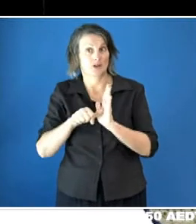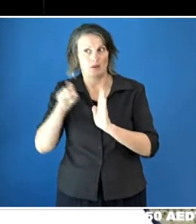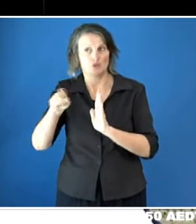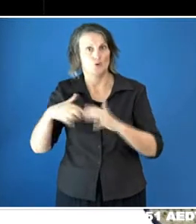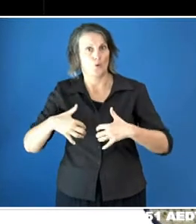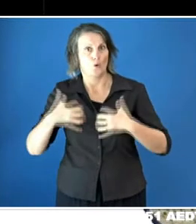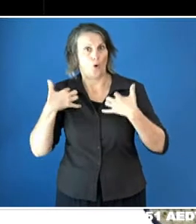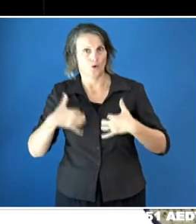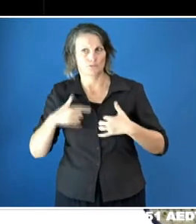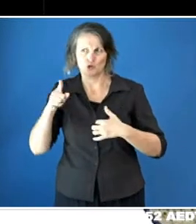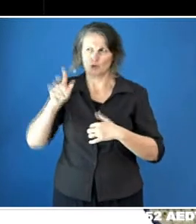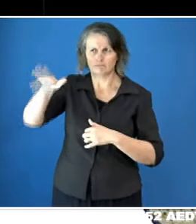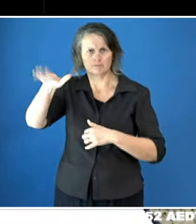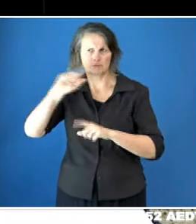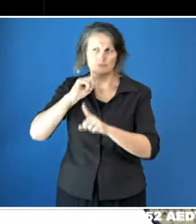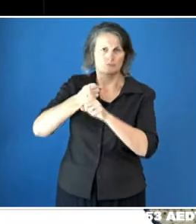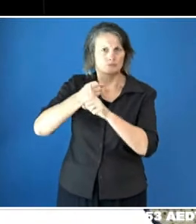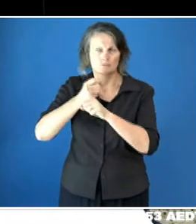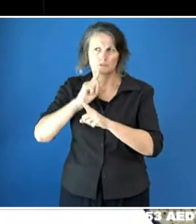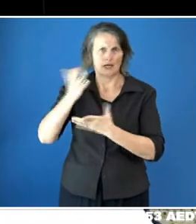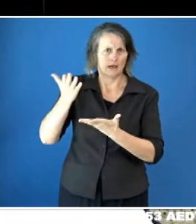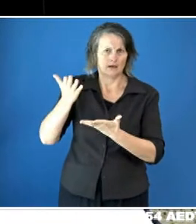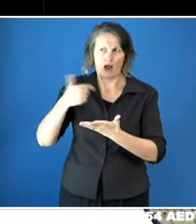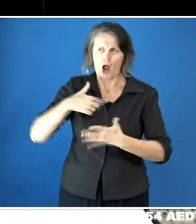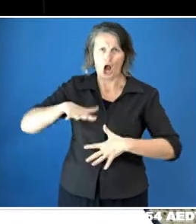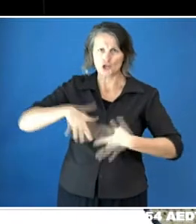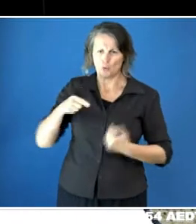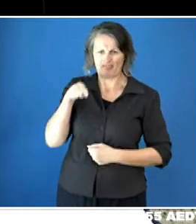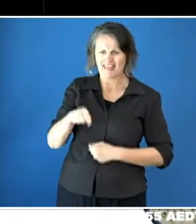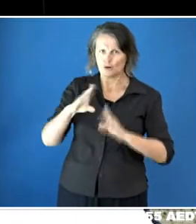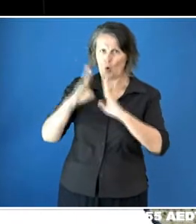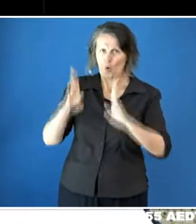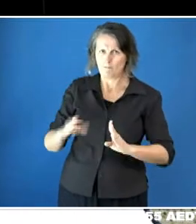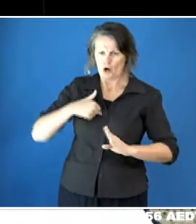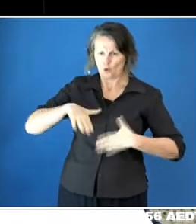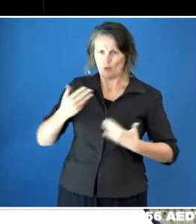And while were you in hospital you took the opportunity of advocating for yourself -- MS CRAWFORD: Yeah.